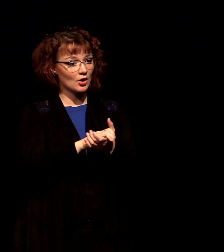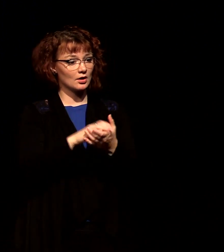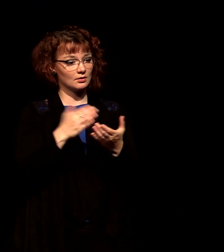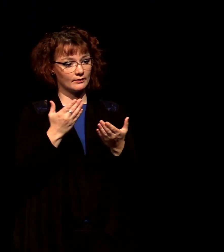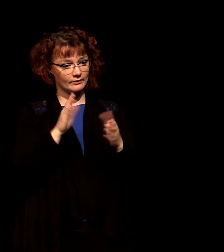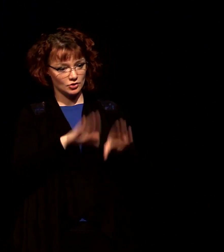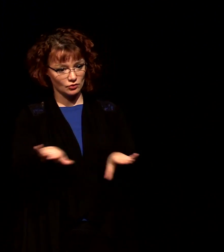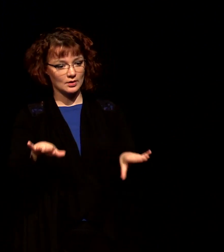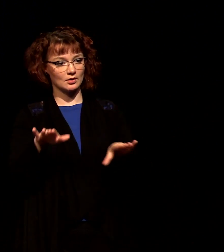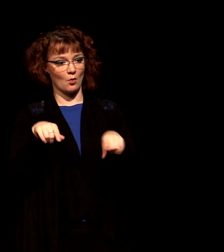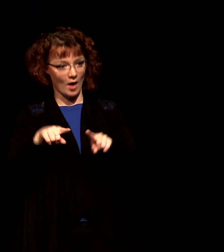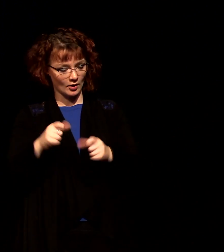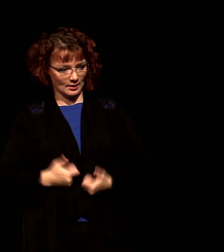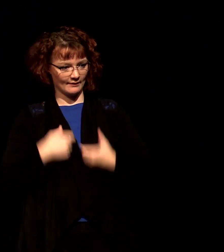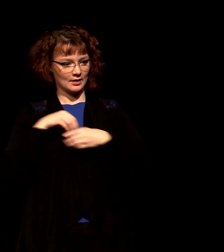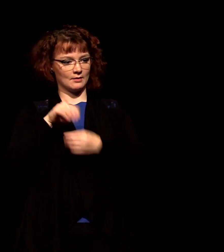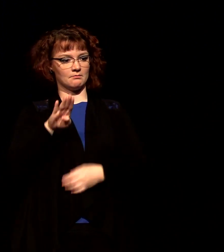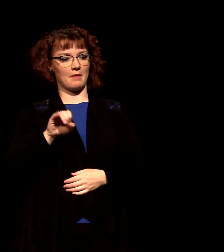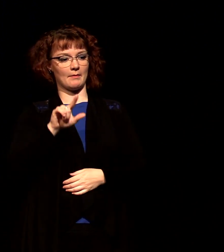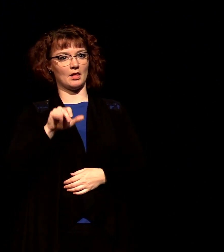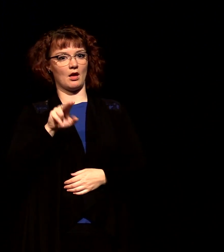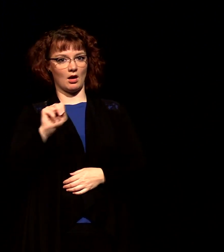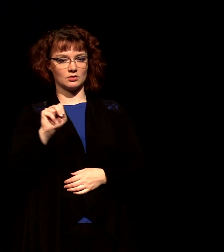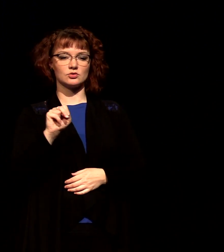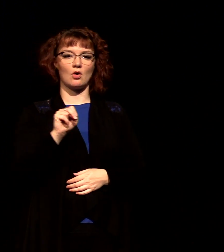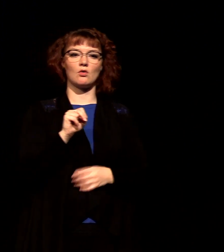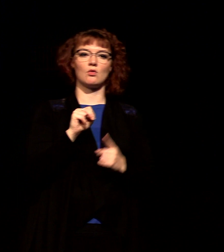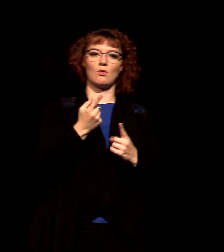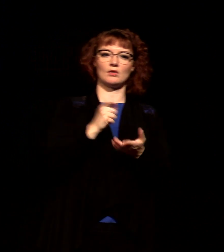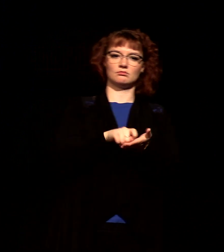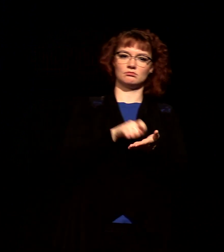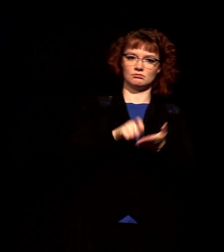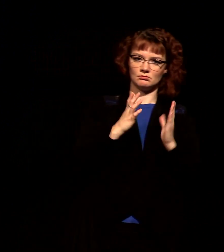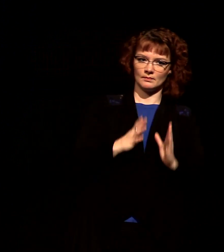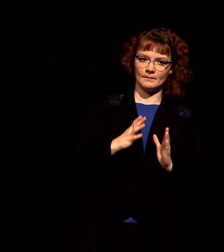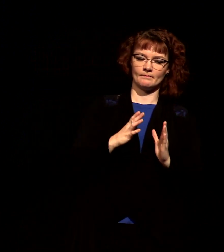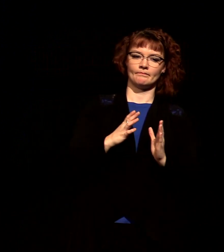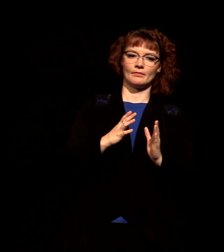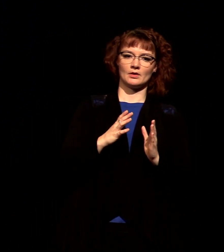a psalm 93, for us, is born in Babylon. And then he grows up in